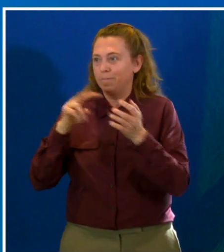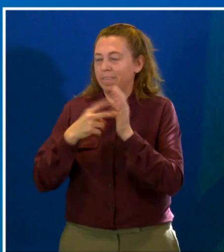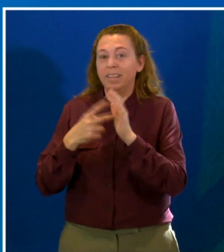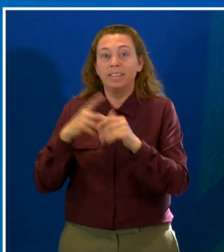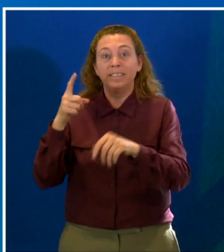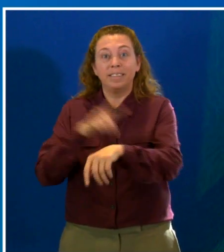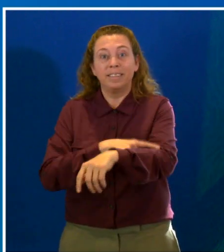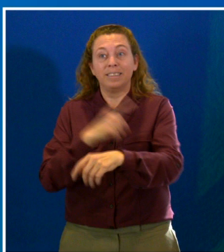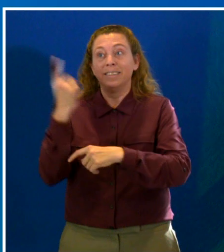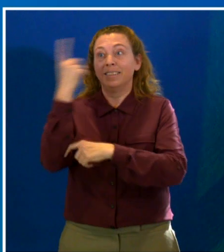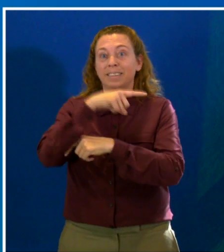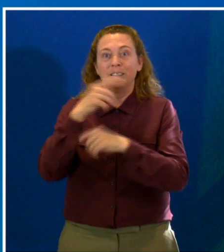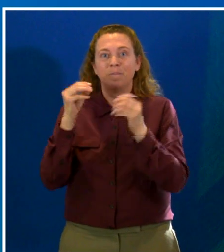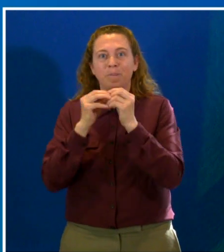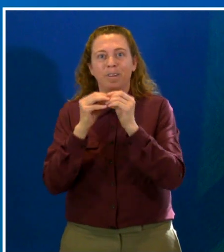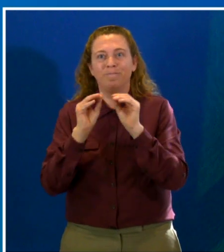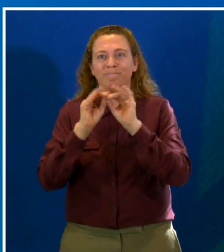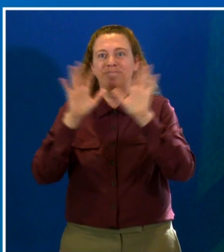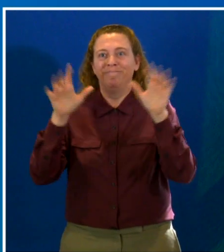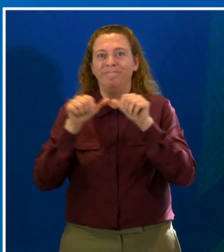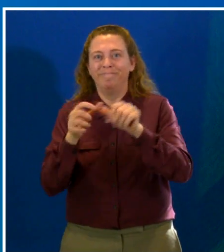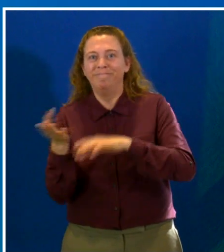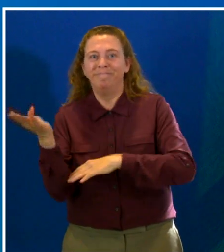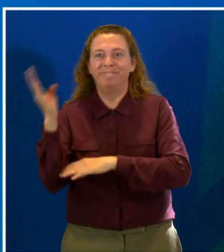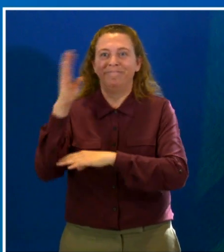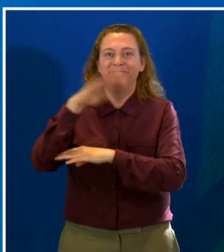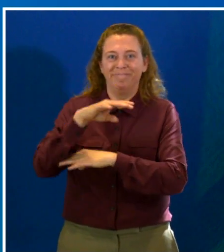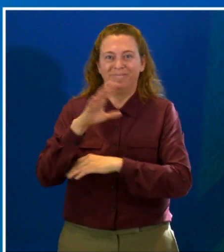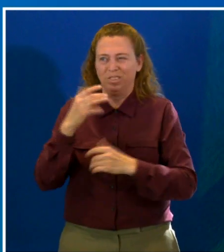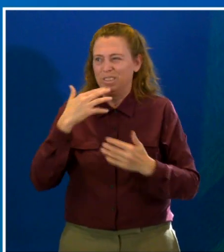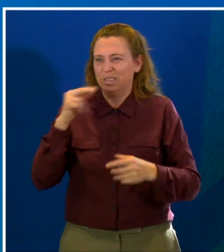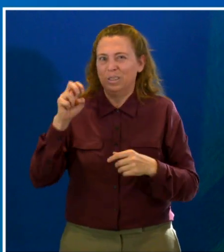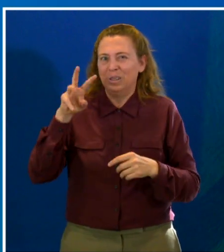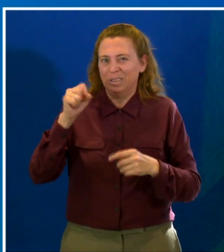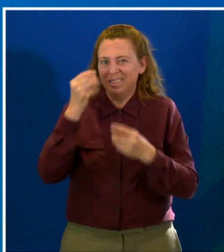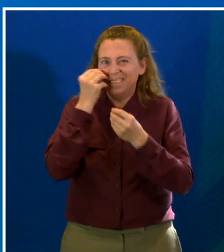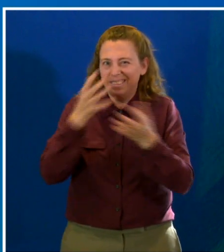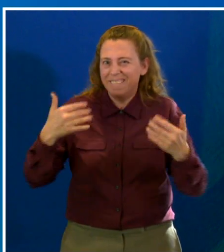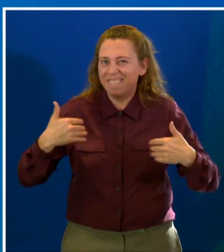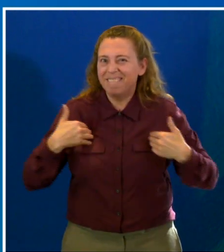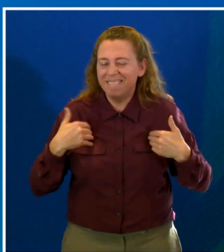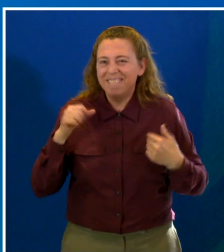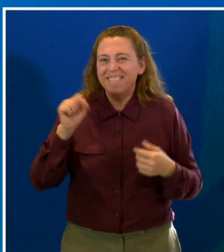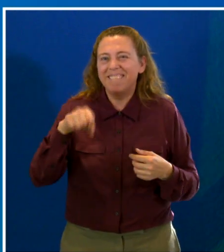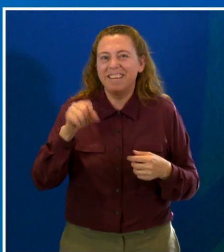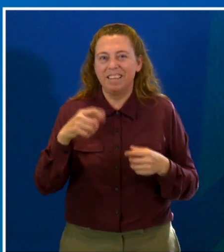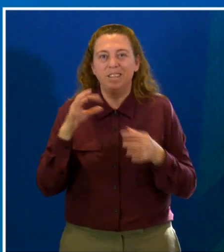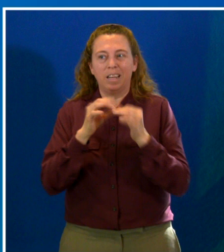COVID-19. Vaccine eligibility continues to expand, getting us one step